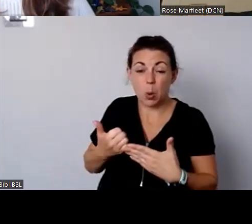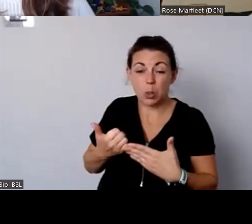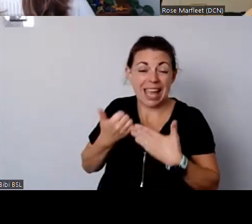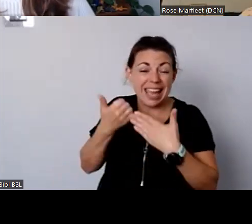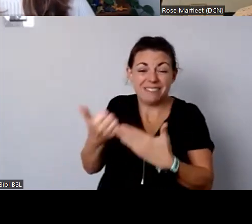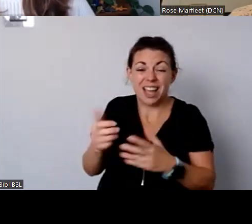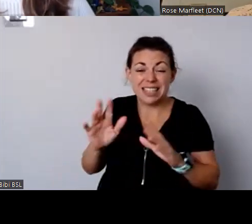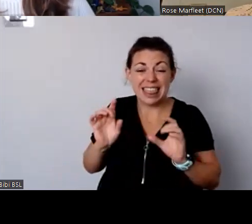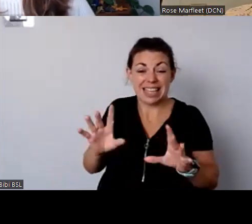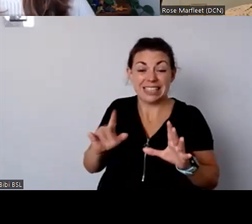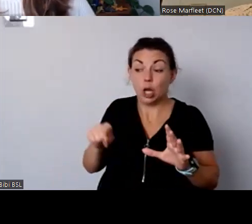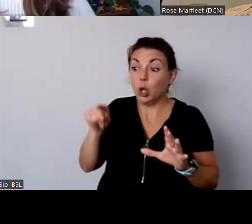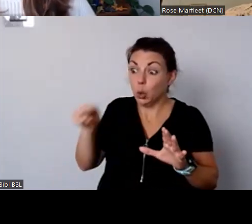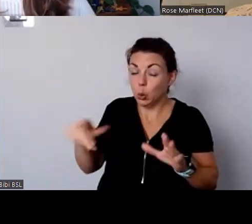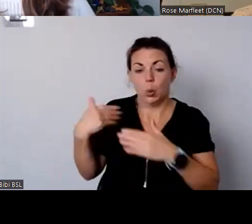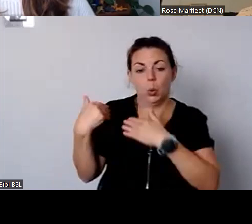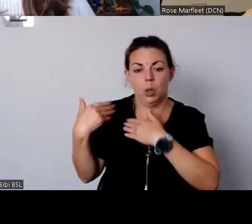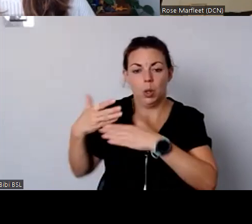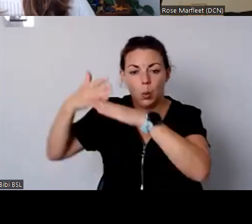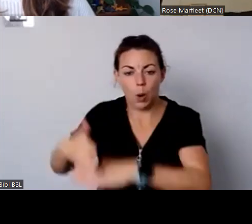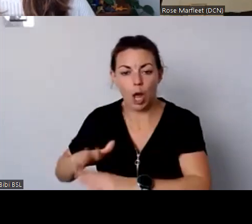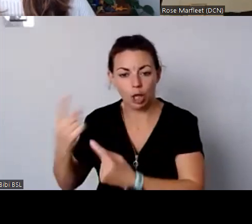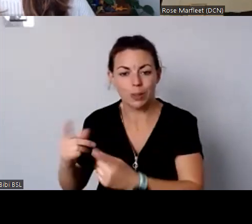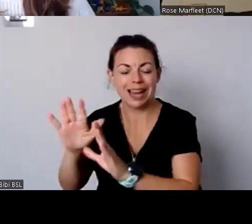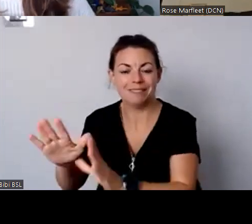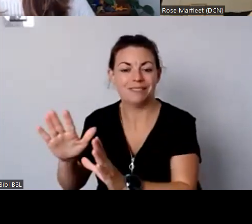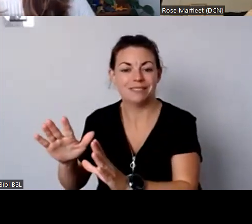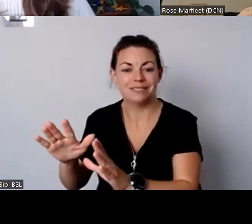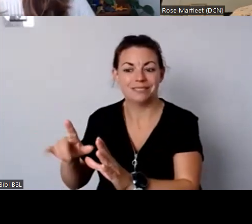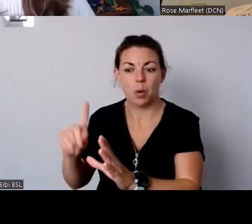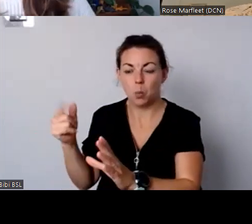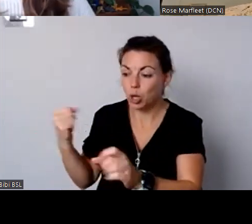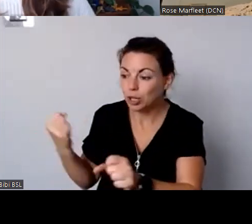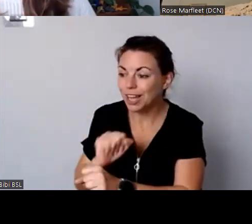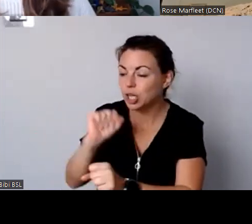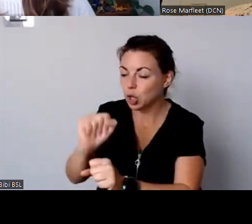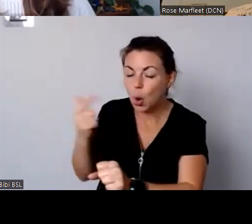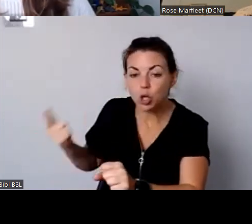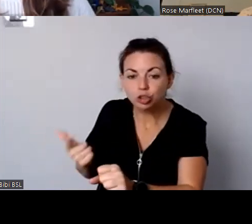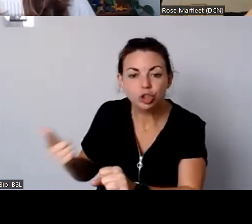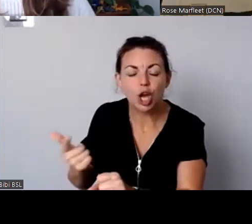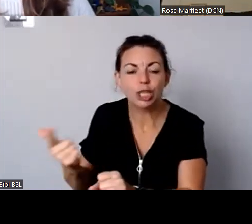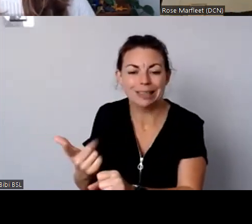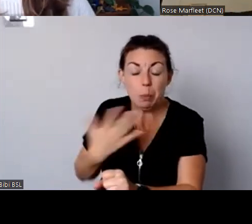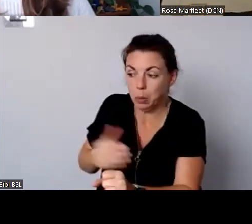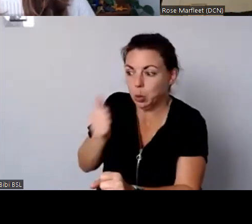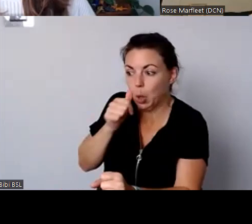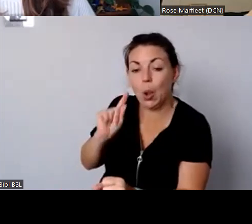You did all the work and we'd love to see what you've done and what that journey looked like. Please submit.